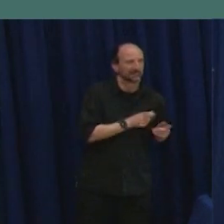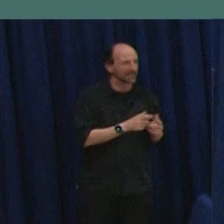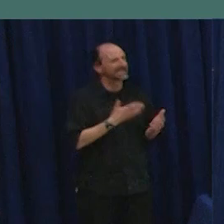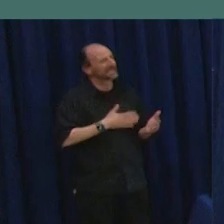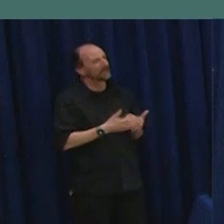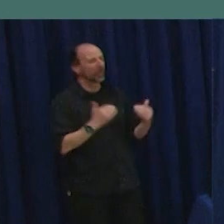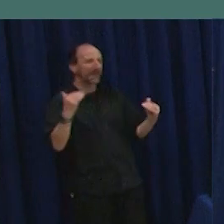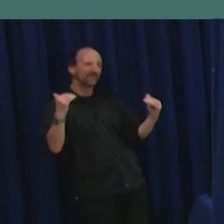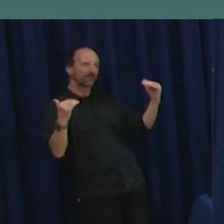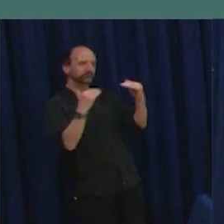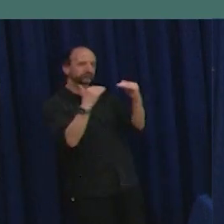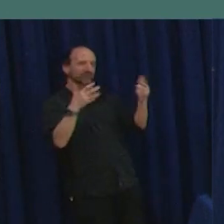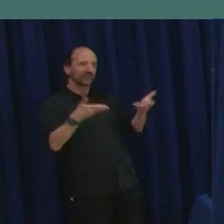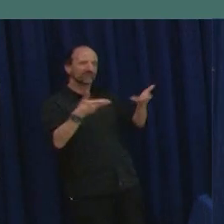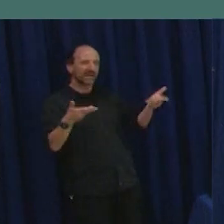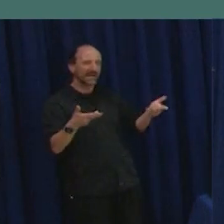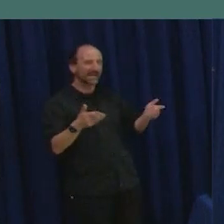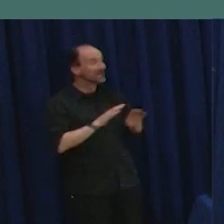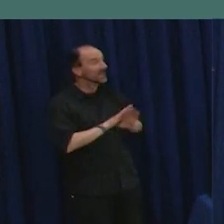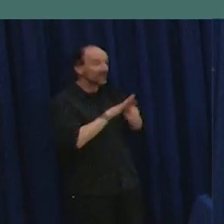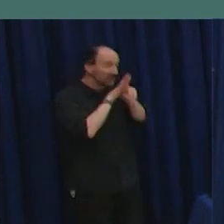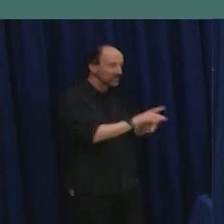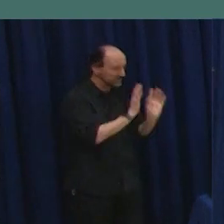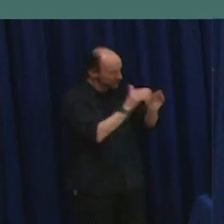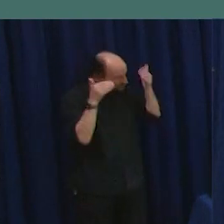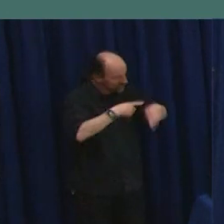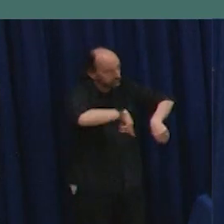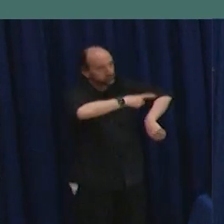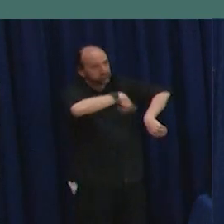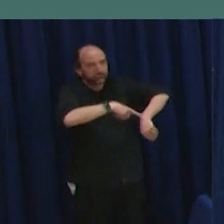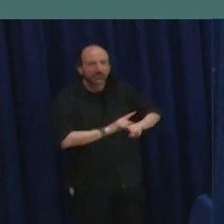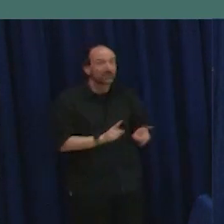them have to concentrate for so long, okay, again students may be thinking but you have really long